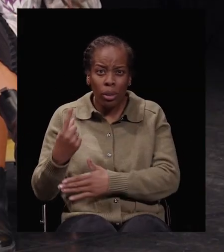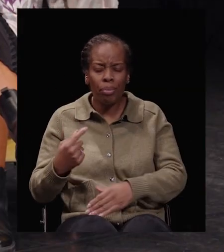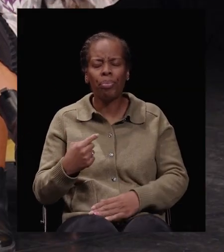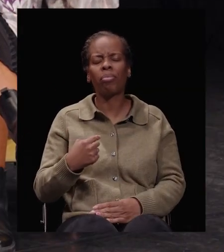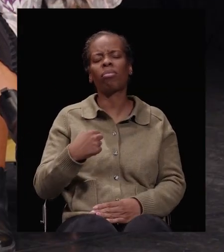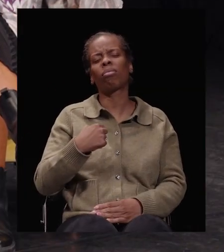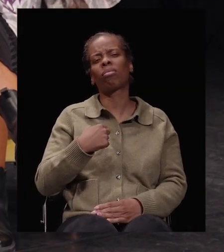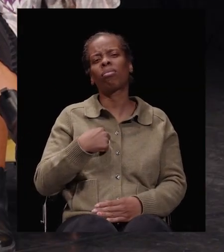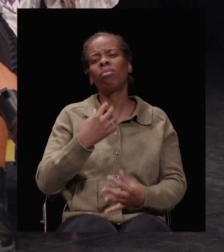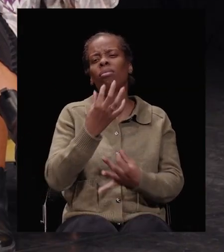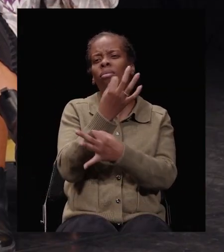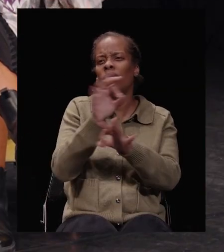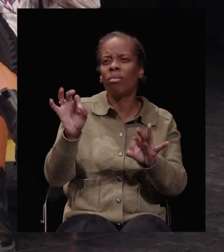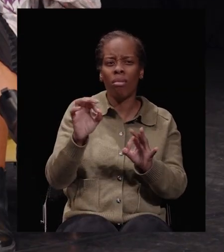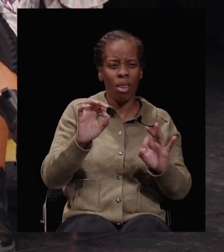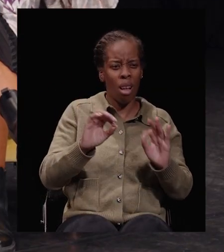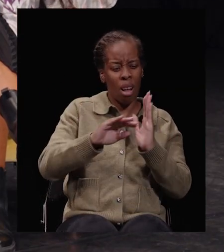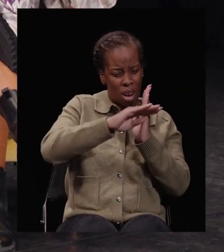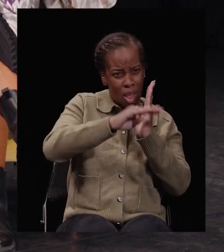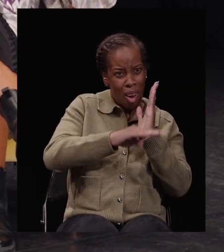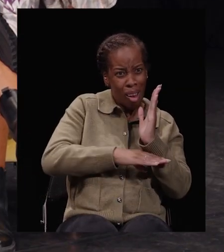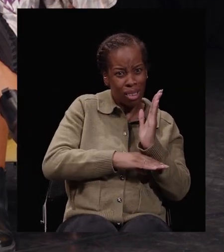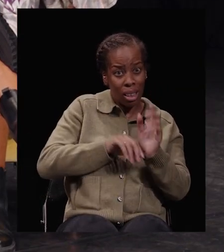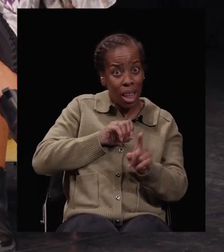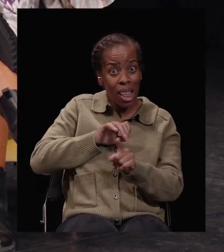class shapes opportunity in the arts, what's your response and why?